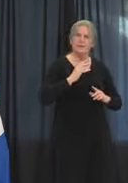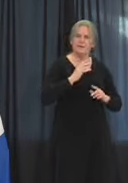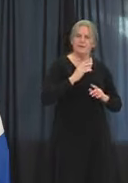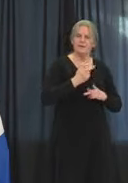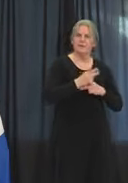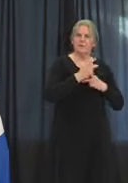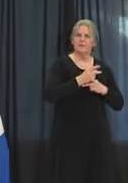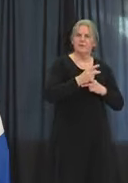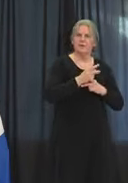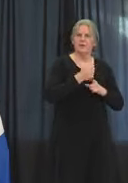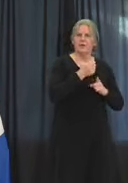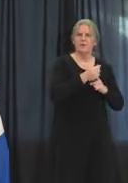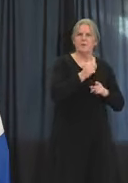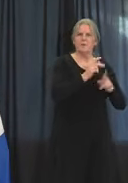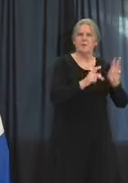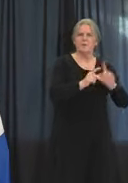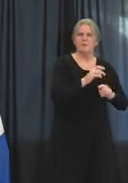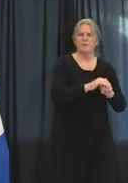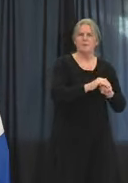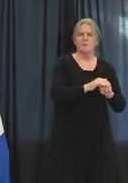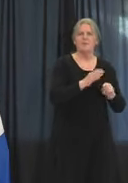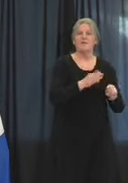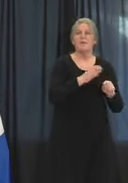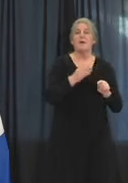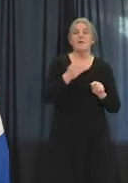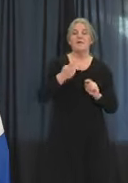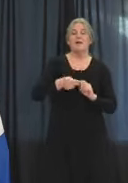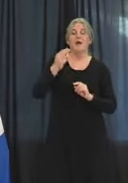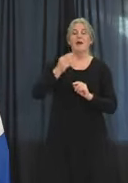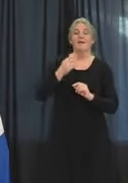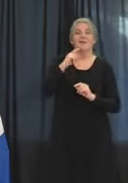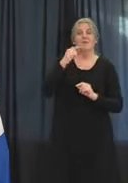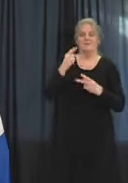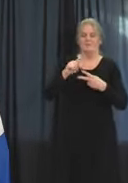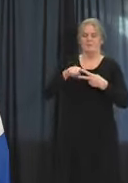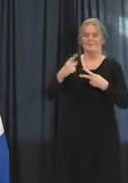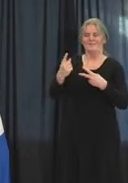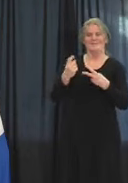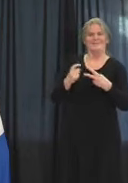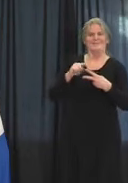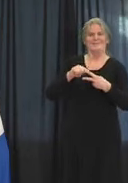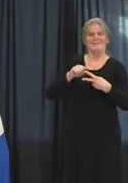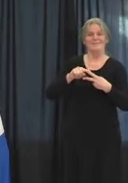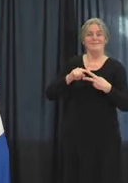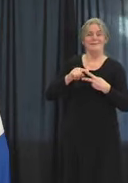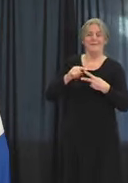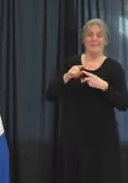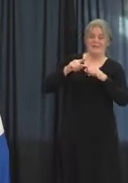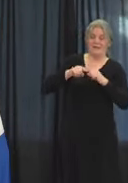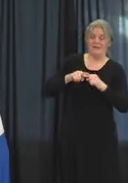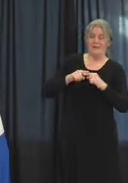are lower risk. Aware us for higher risk contacts, and to answer your first question, that depends on